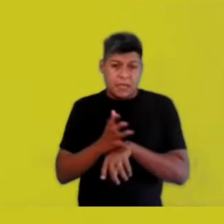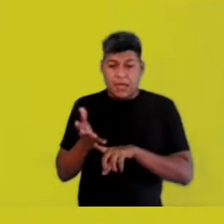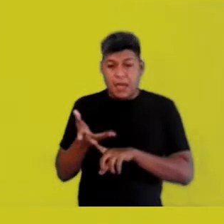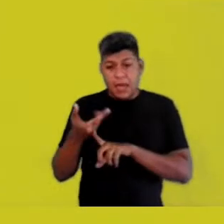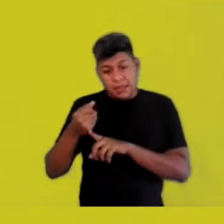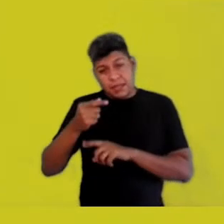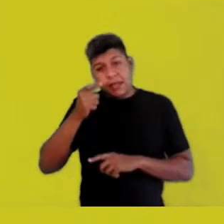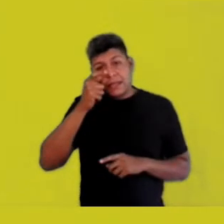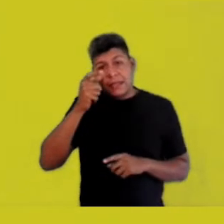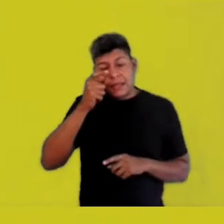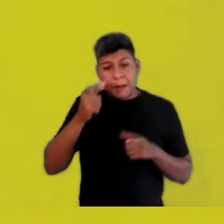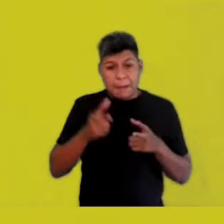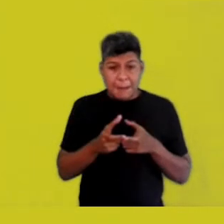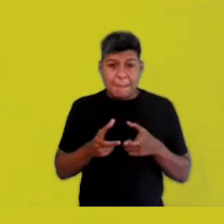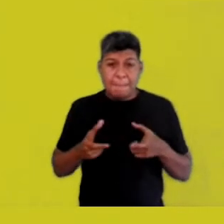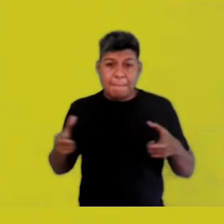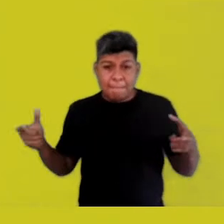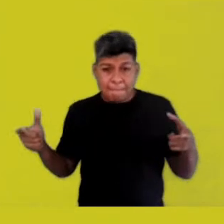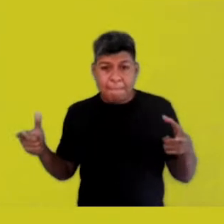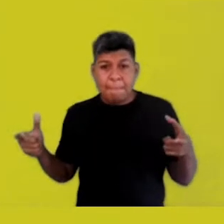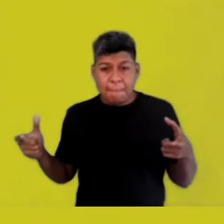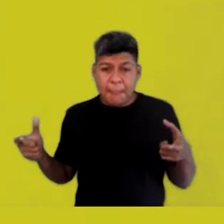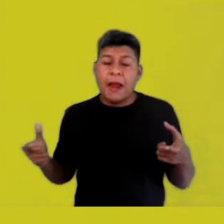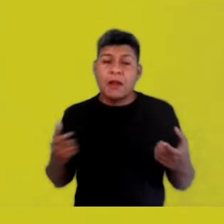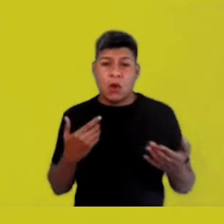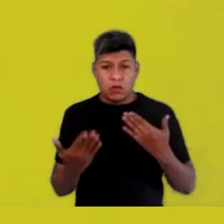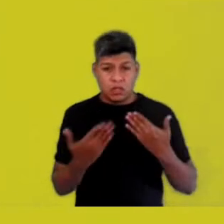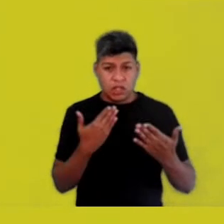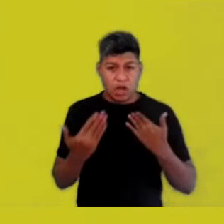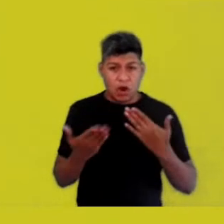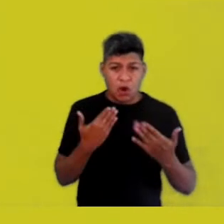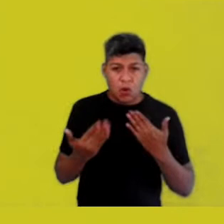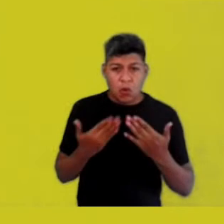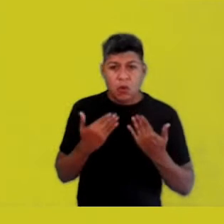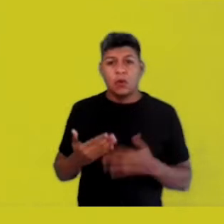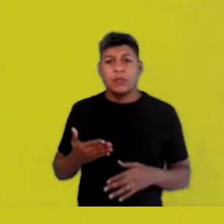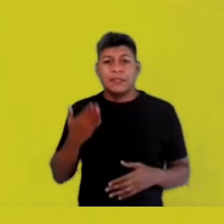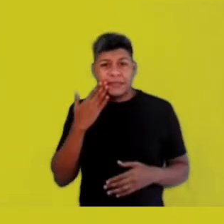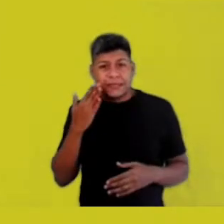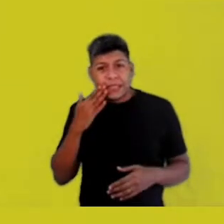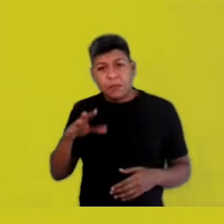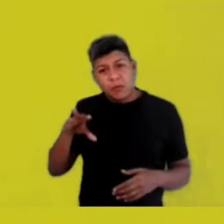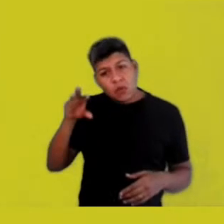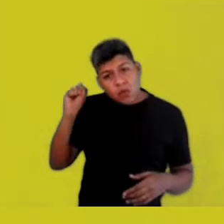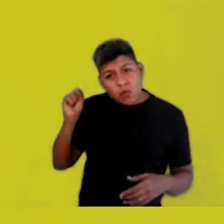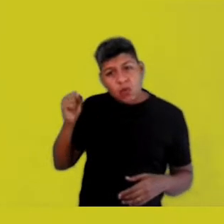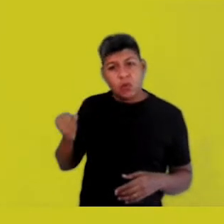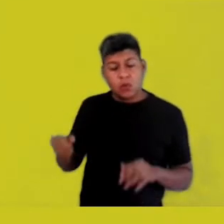The more opening for dialogue, the more we listen beyond our practice,